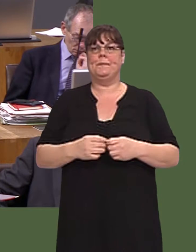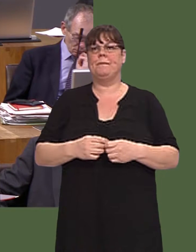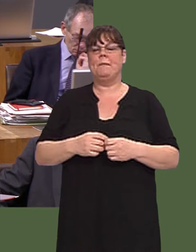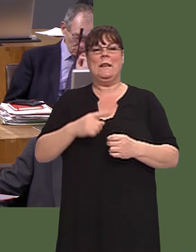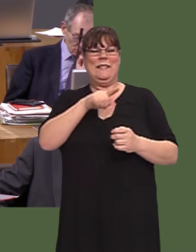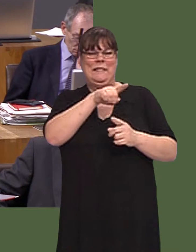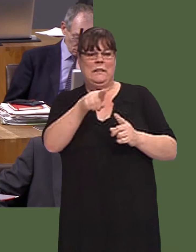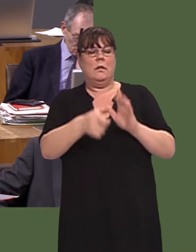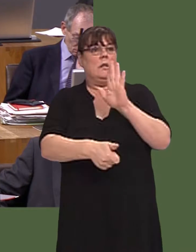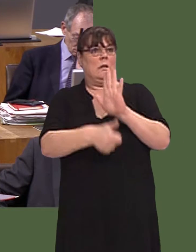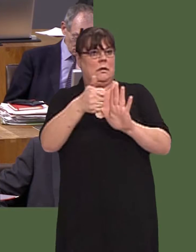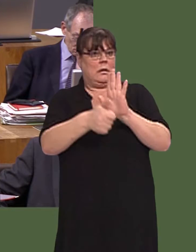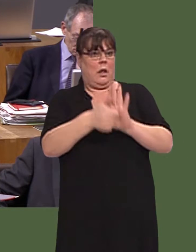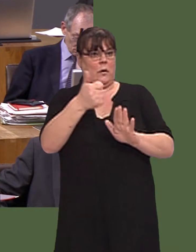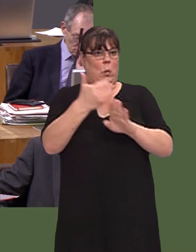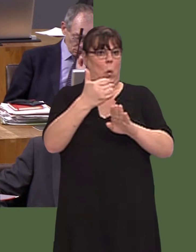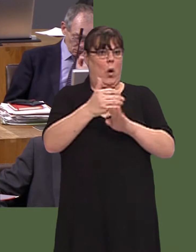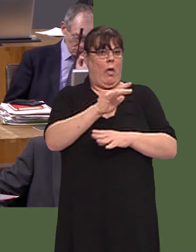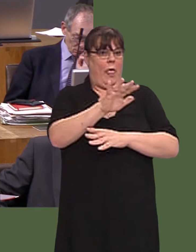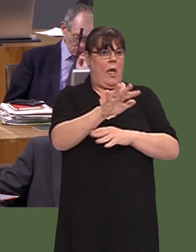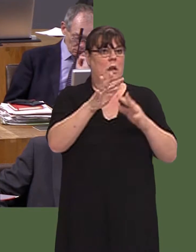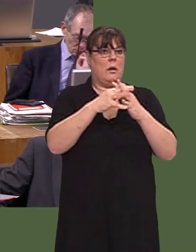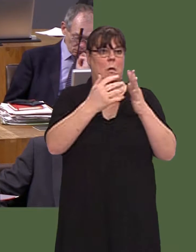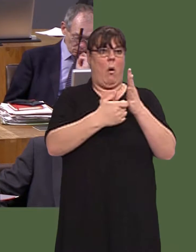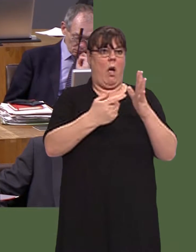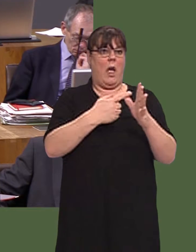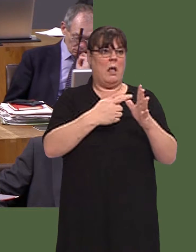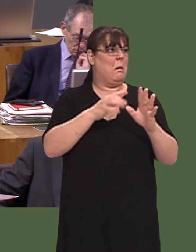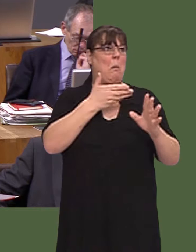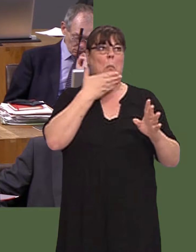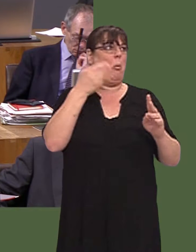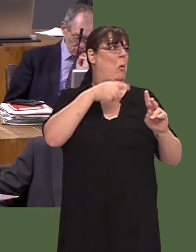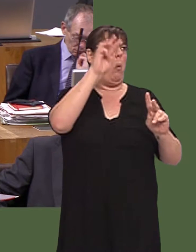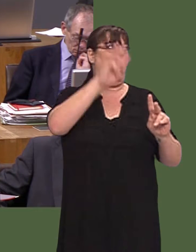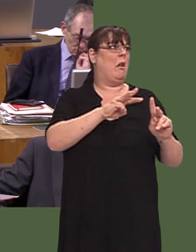The skills that are required for the Welsh Revenue Authority at the moment are skills that arenít actually available in Wales to any great extent.